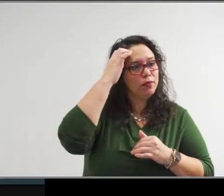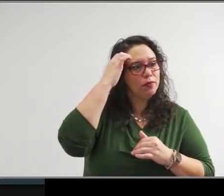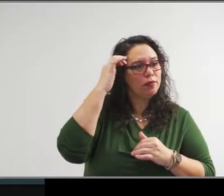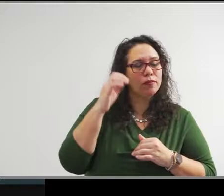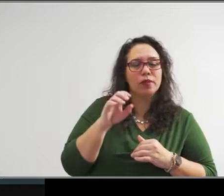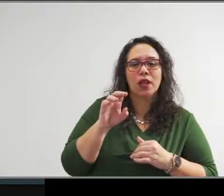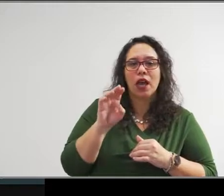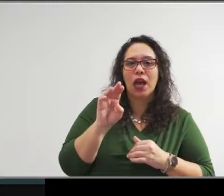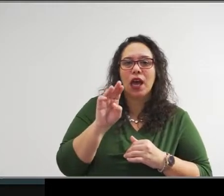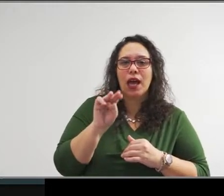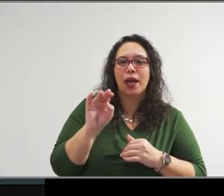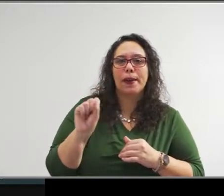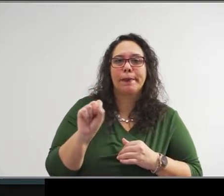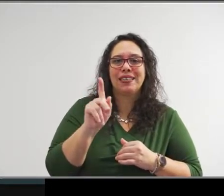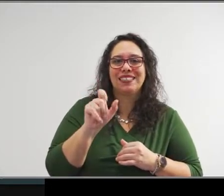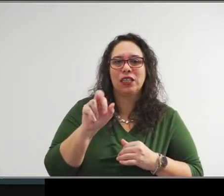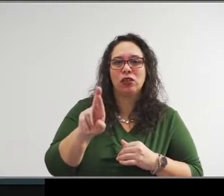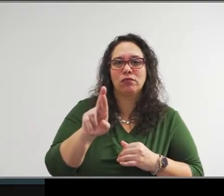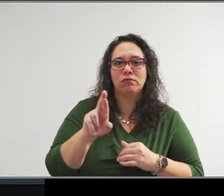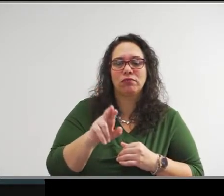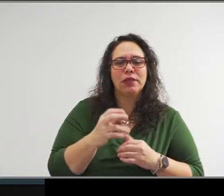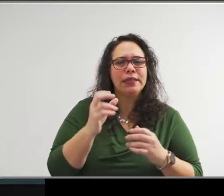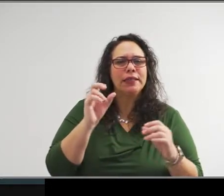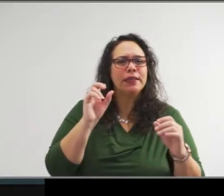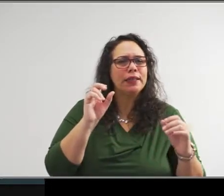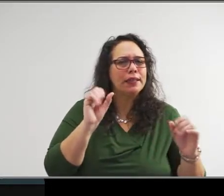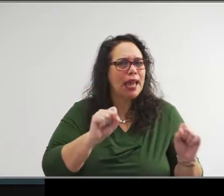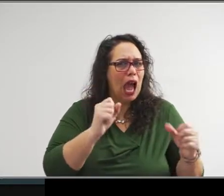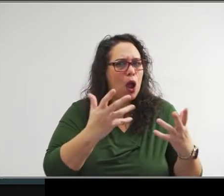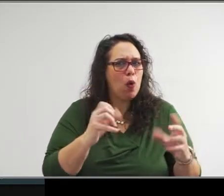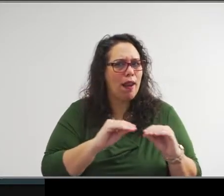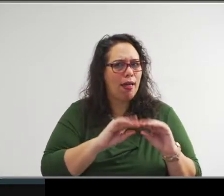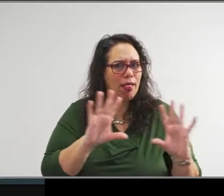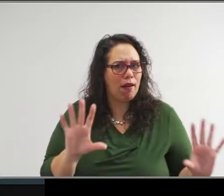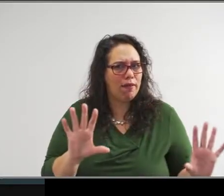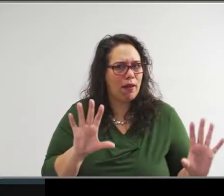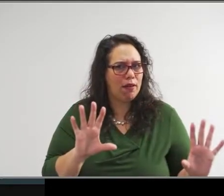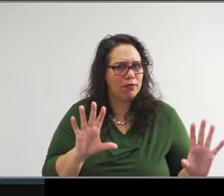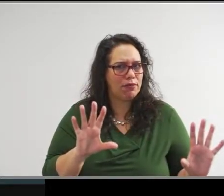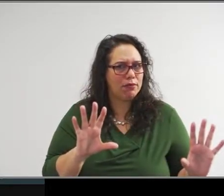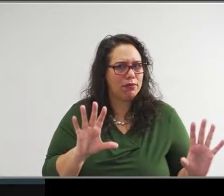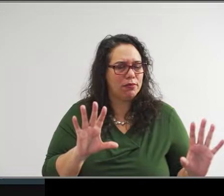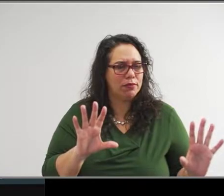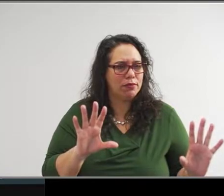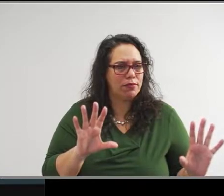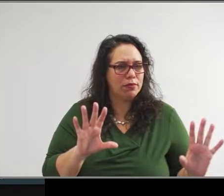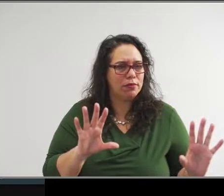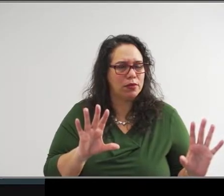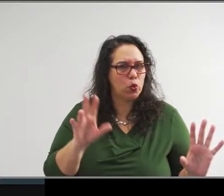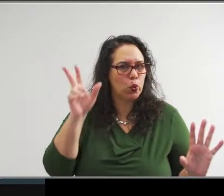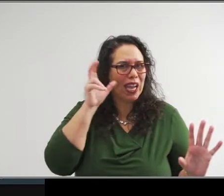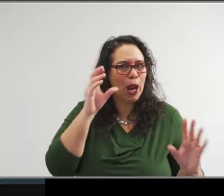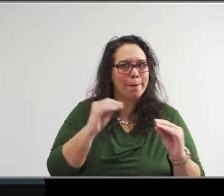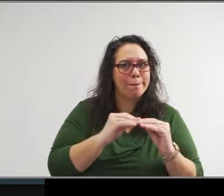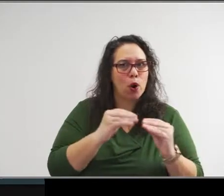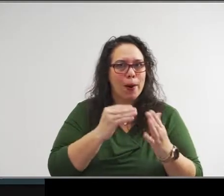just for everyone's... So when we hear more money, we always say, "Yay, more money."